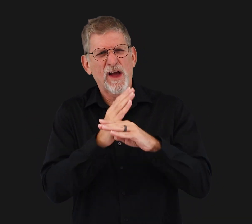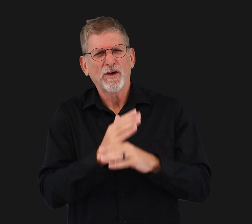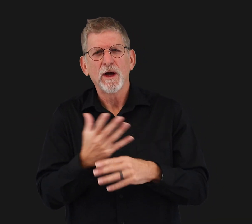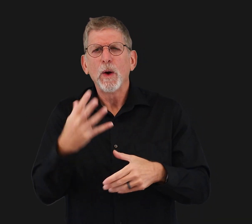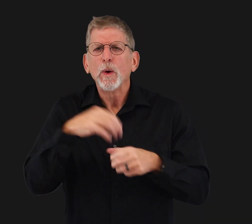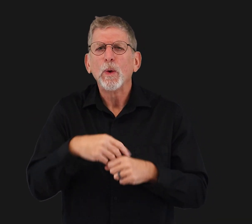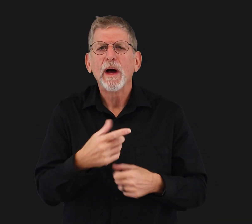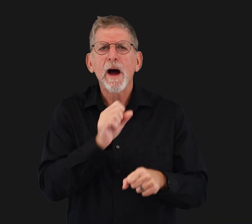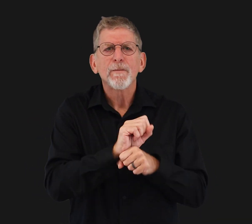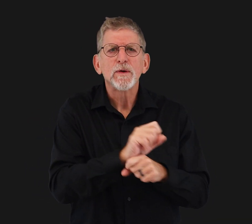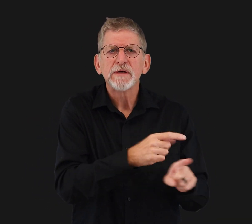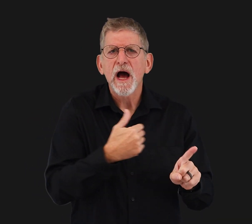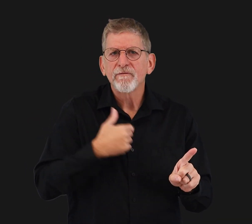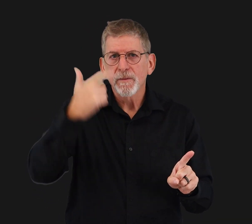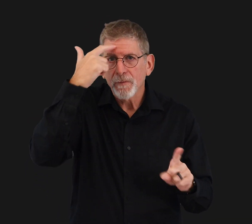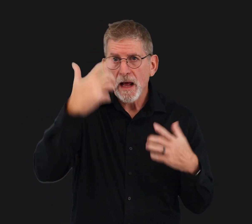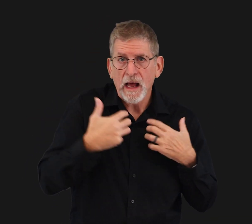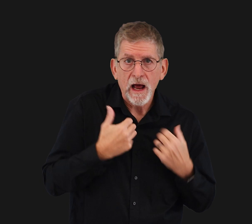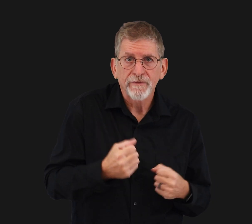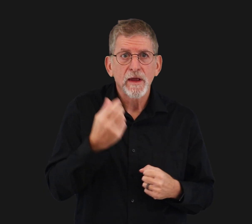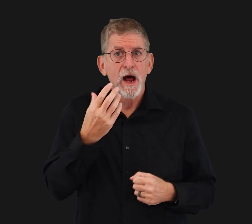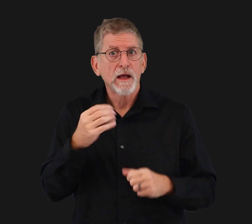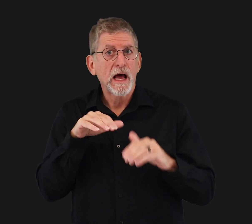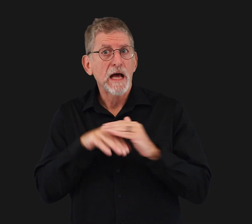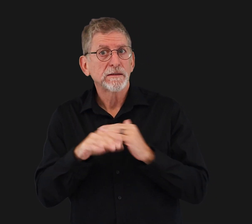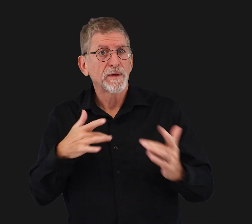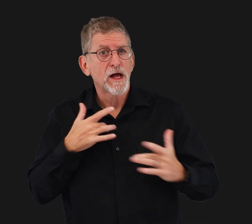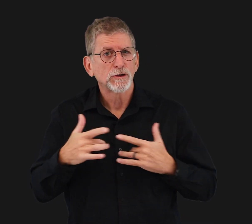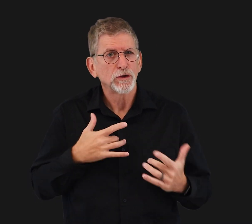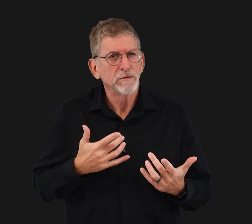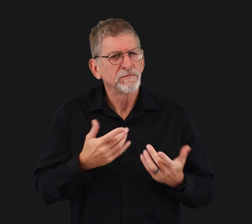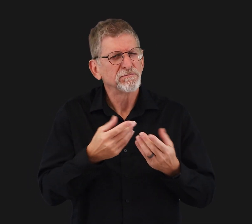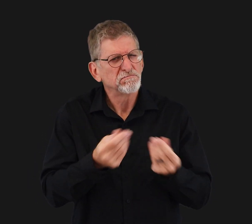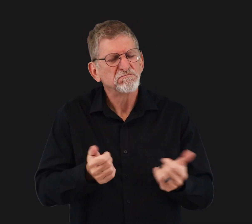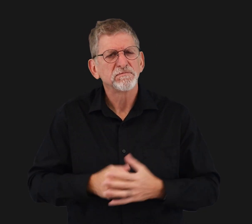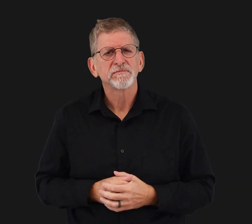including employees with mental health and accessibility concerns